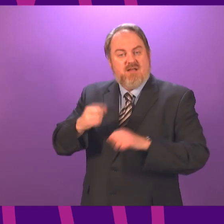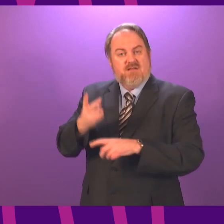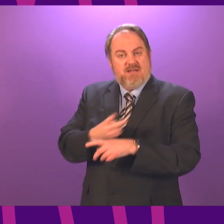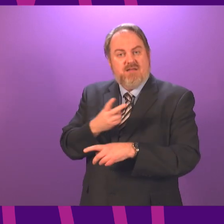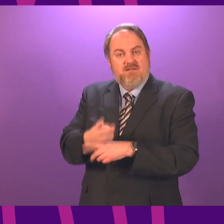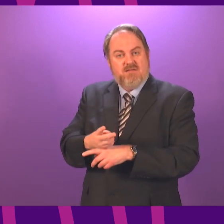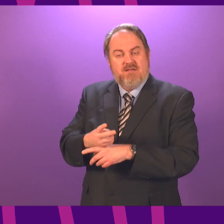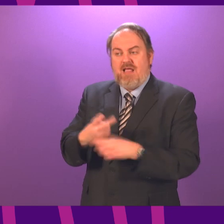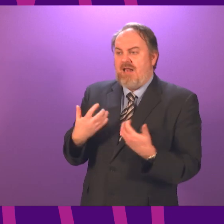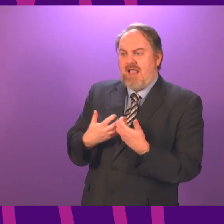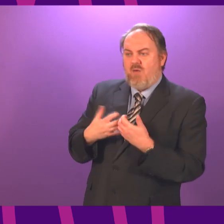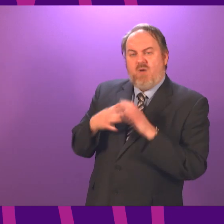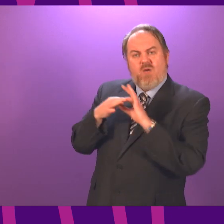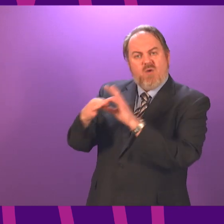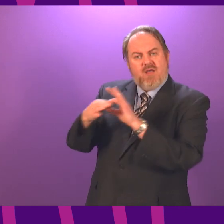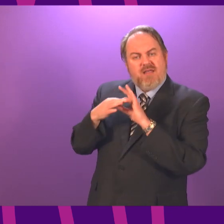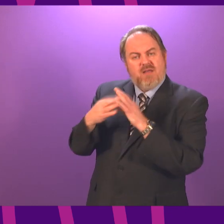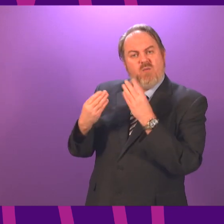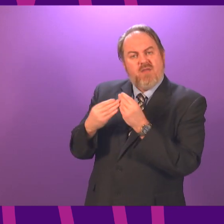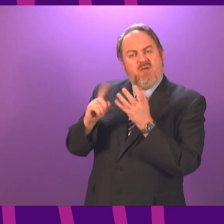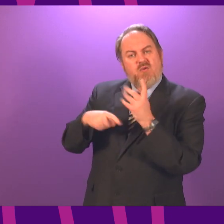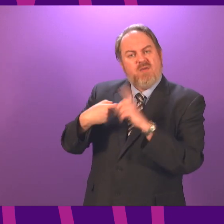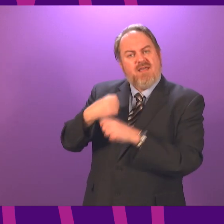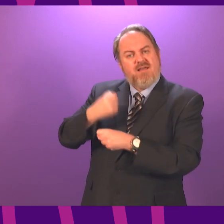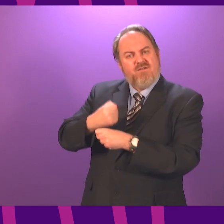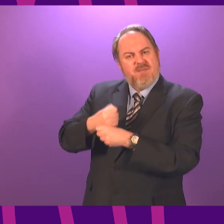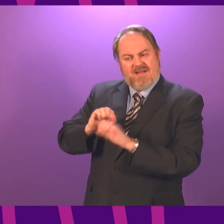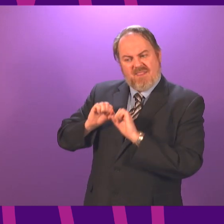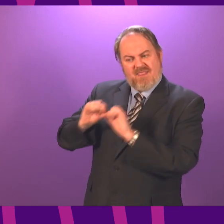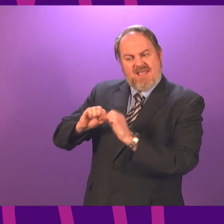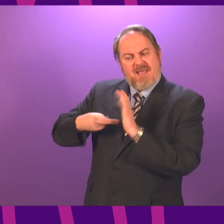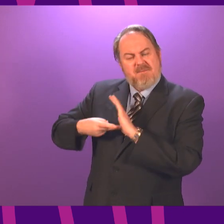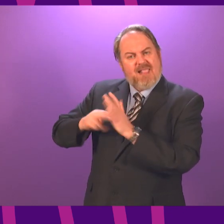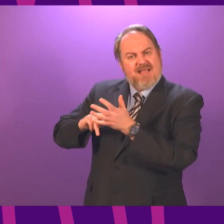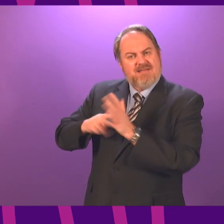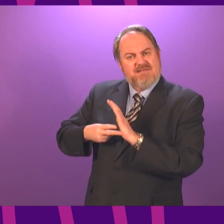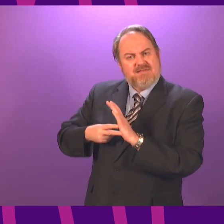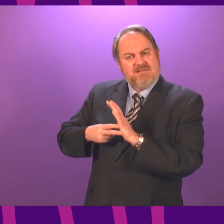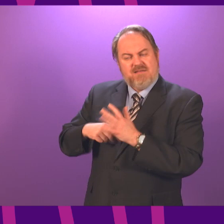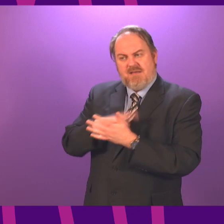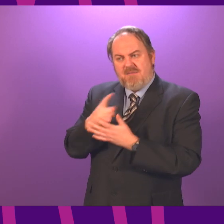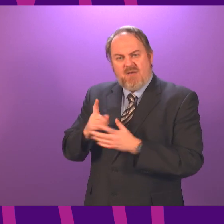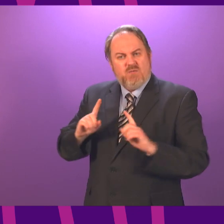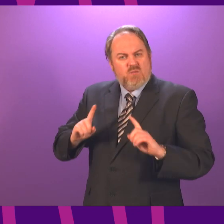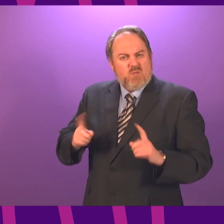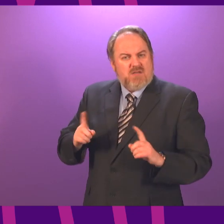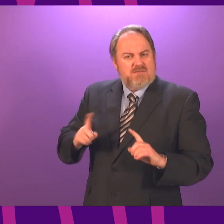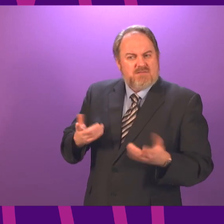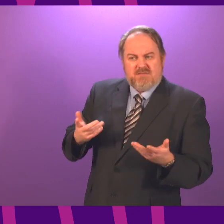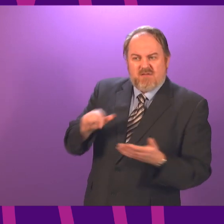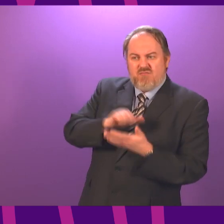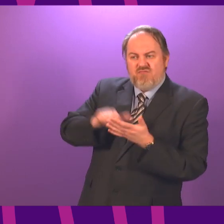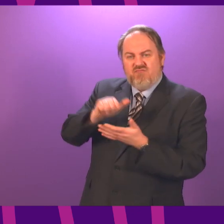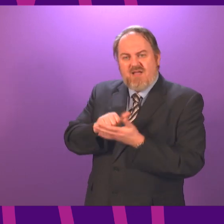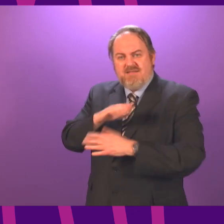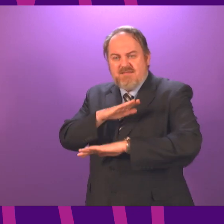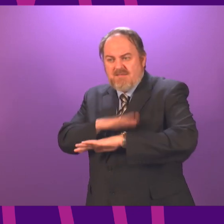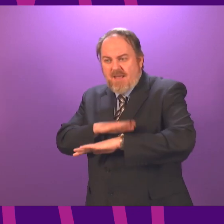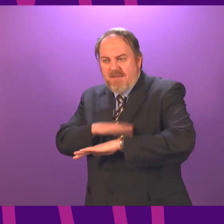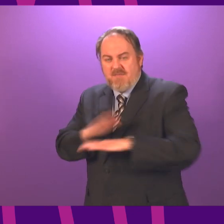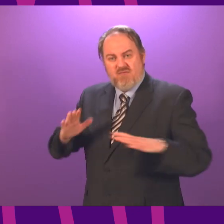UK Government currently stand on the desirable more comprehensive approach to international